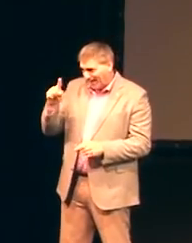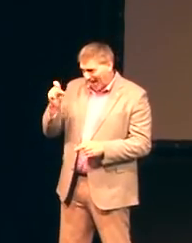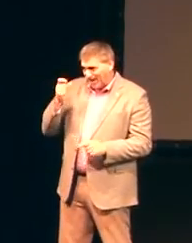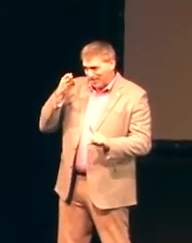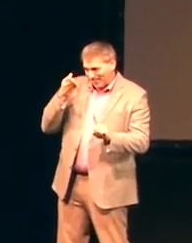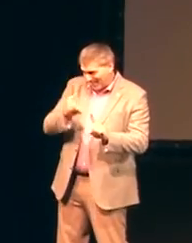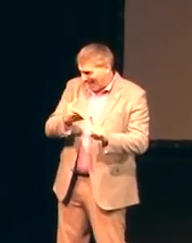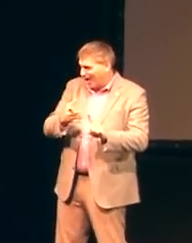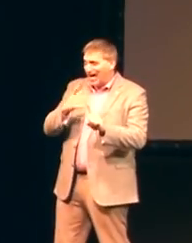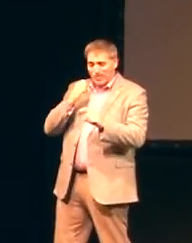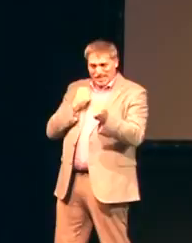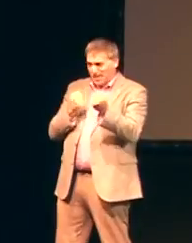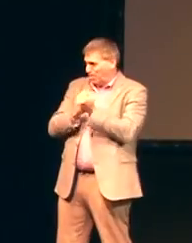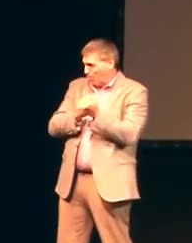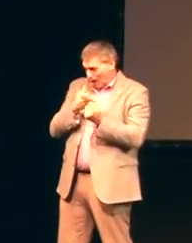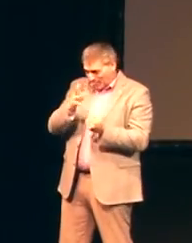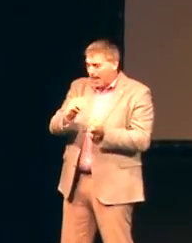now. >>CHRIS WAGNER: We're there, NAD is